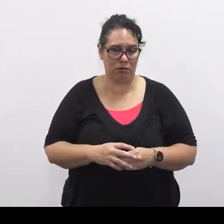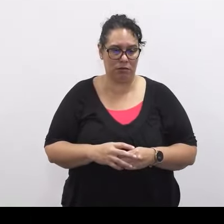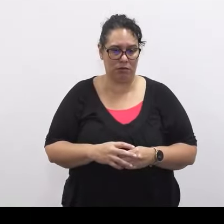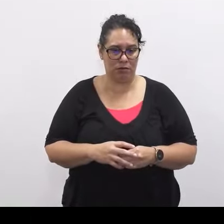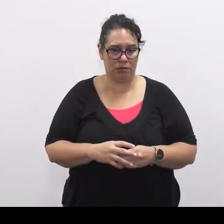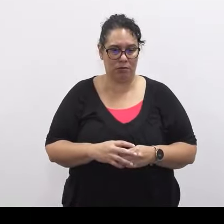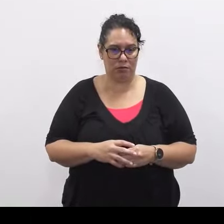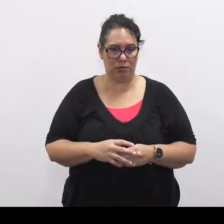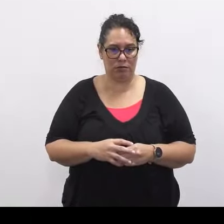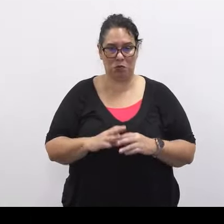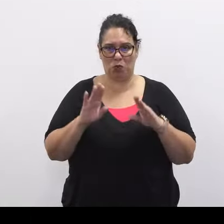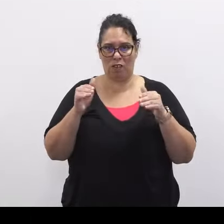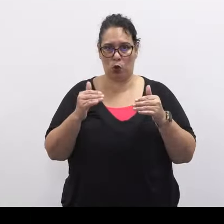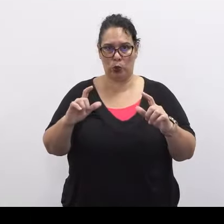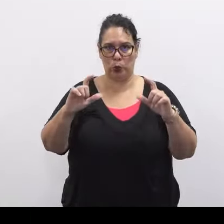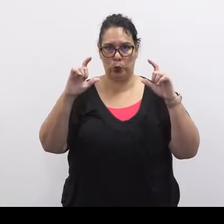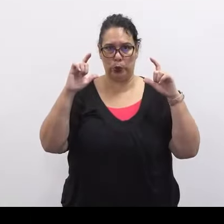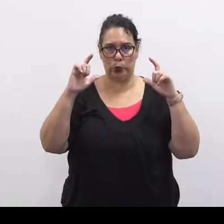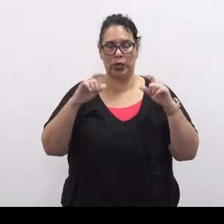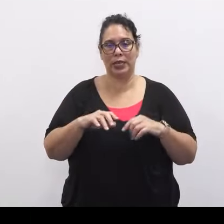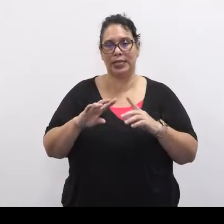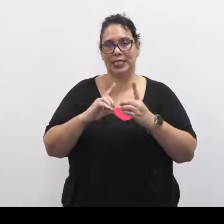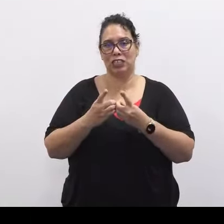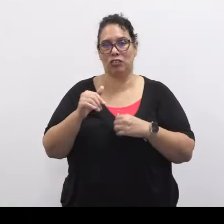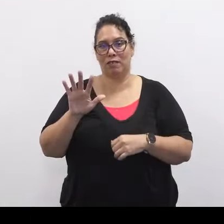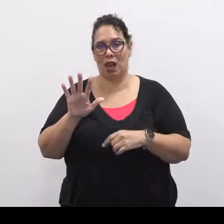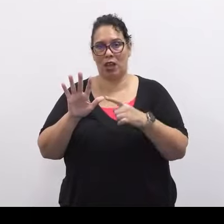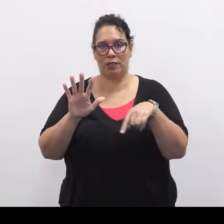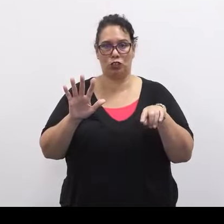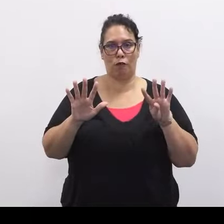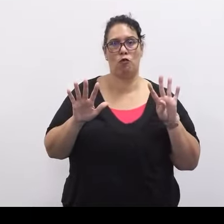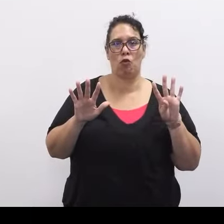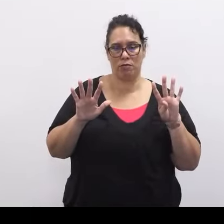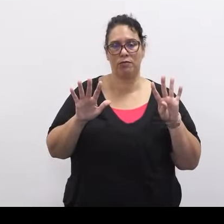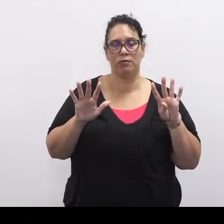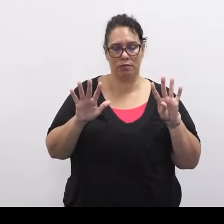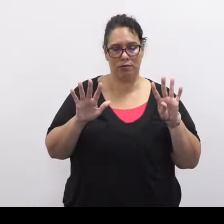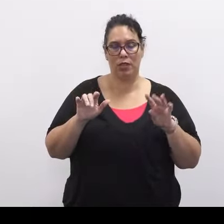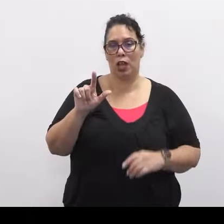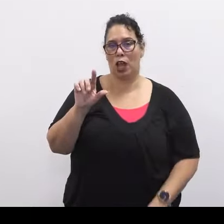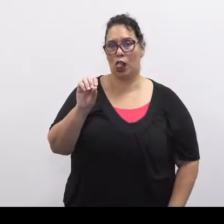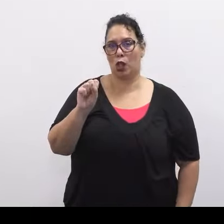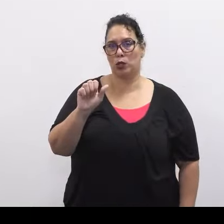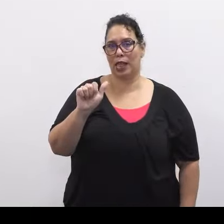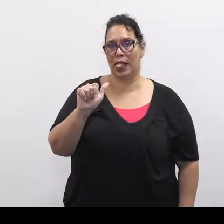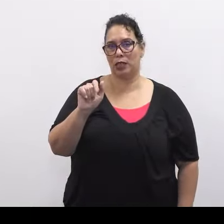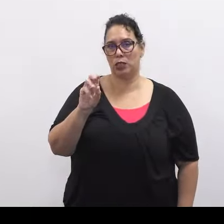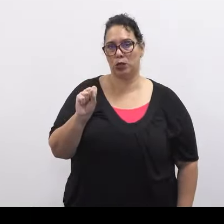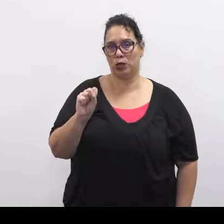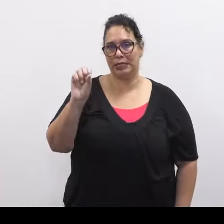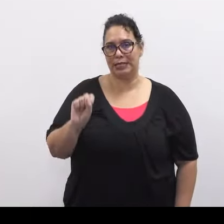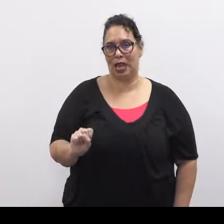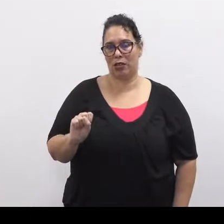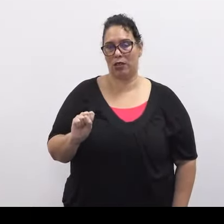We'll focus in on this area from District 5 to District 4. Los Altos south area with Clark to the west,